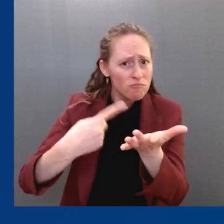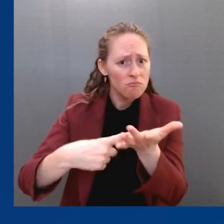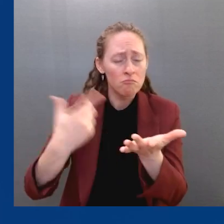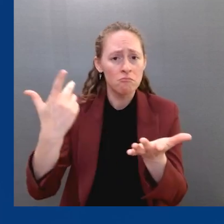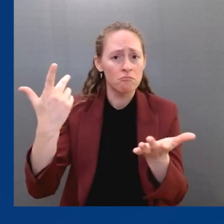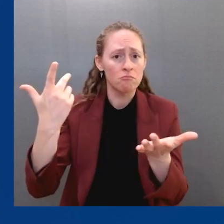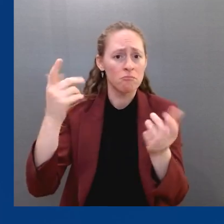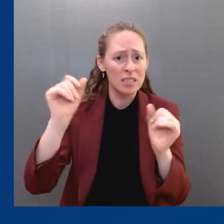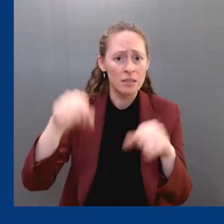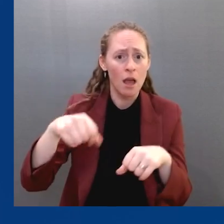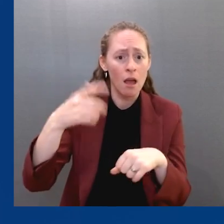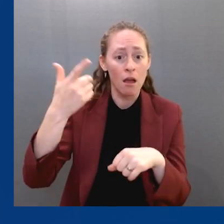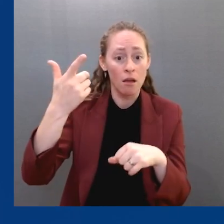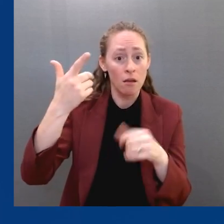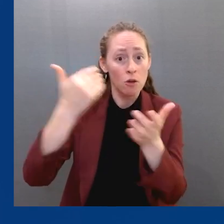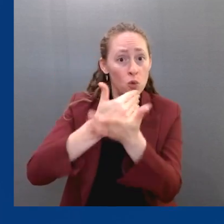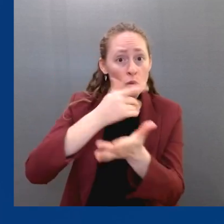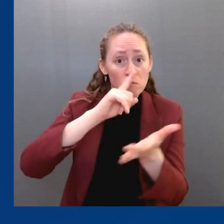I think a lot of people are alarmed